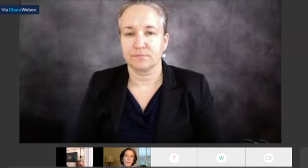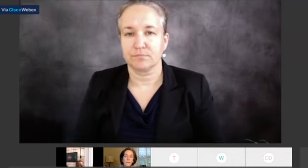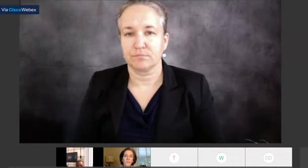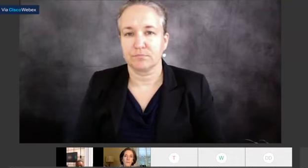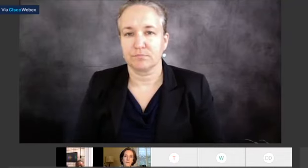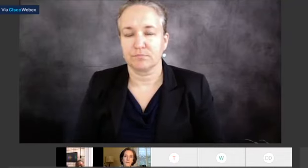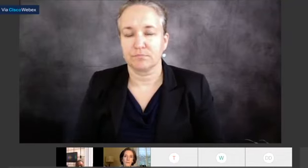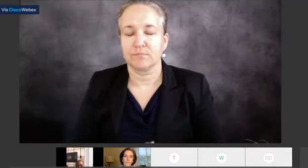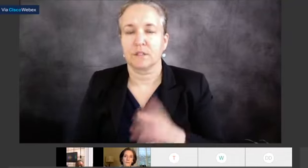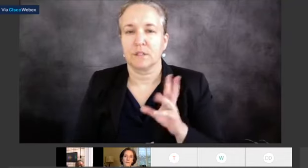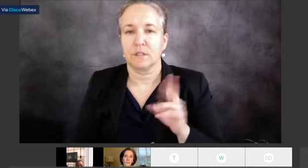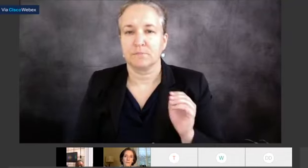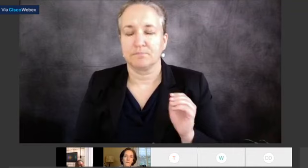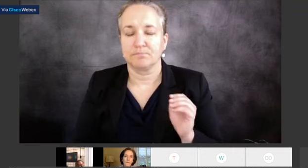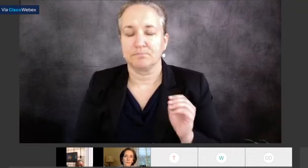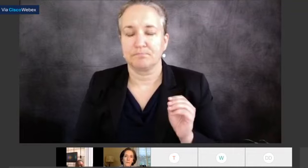um